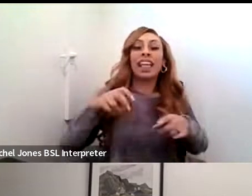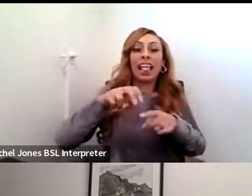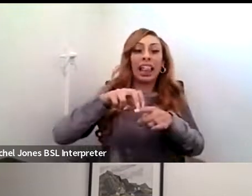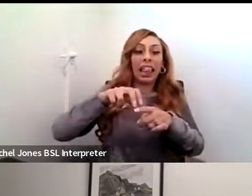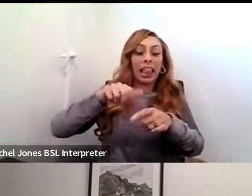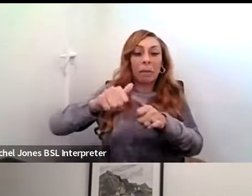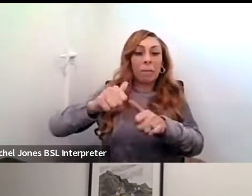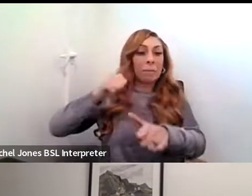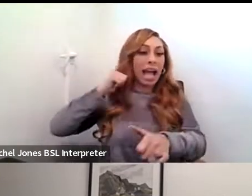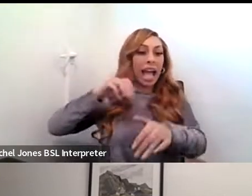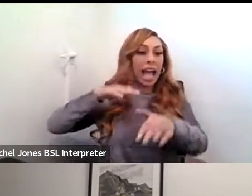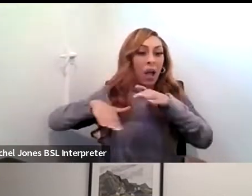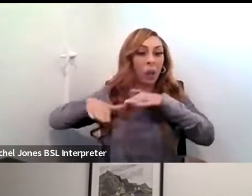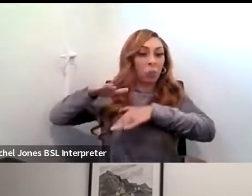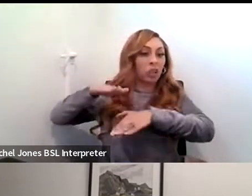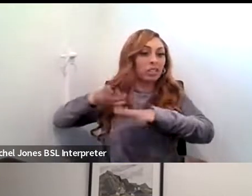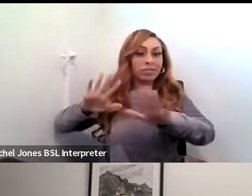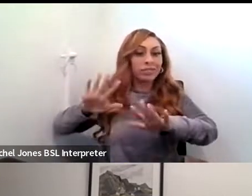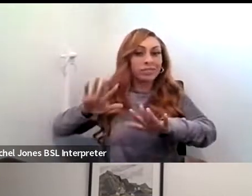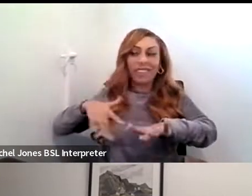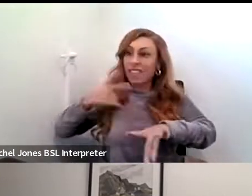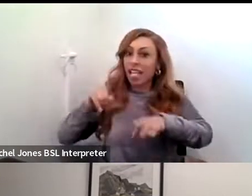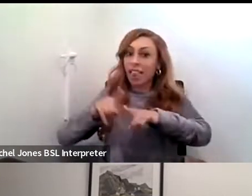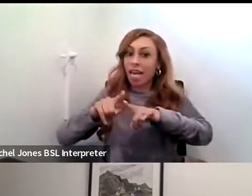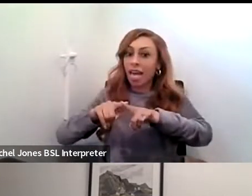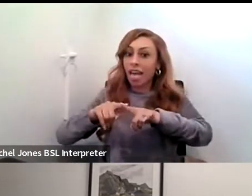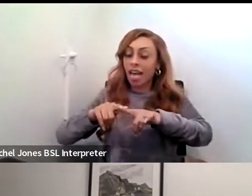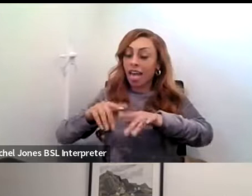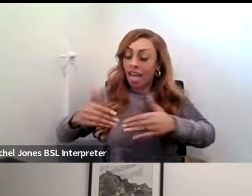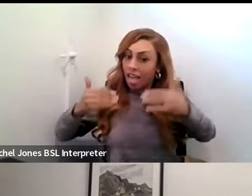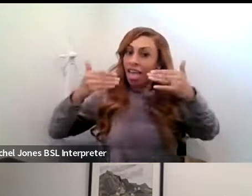it feels like it's taking theatre and adding it to other things,